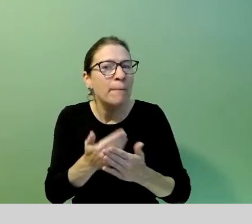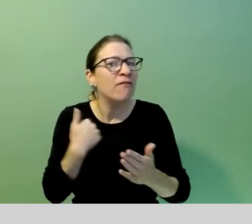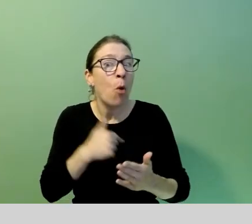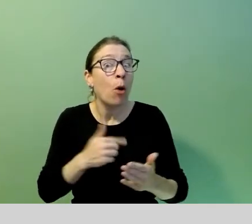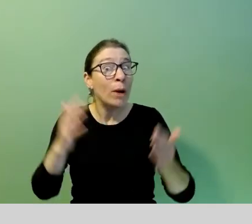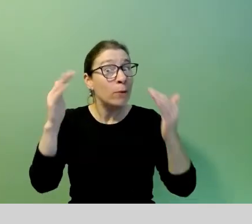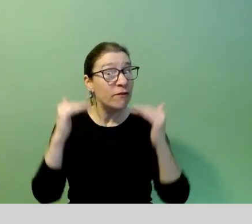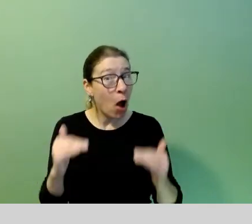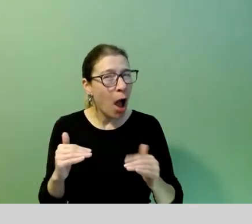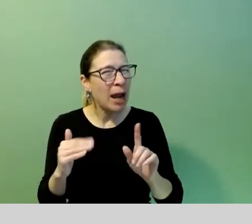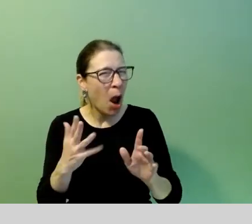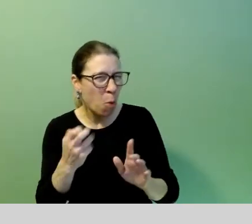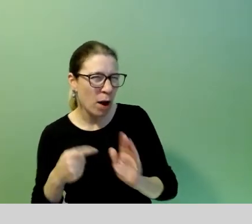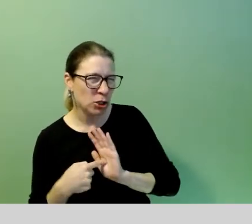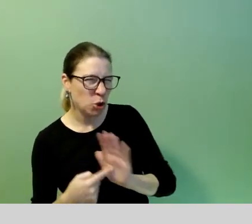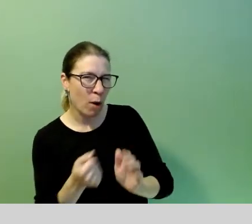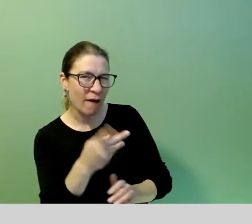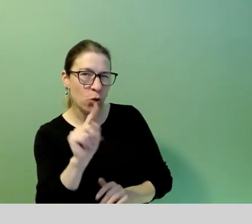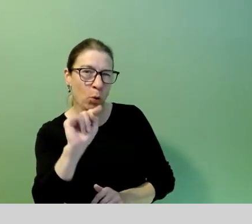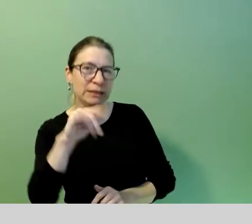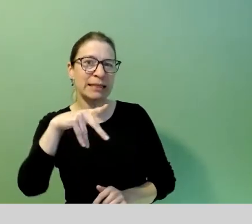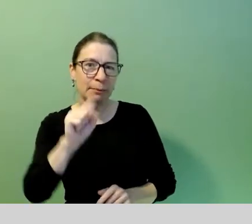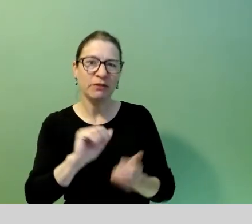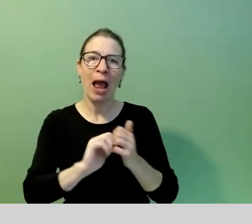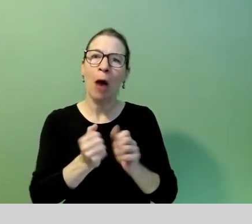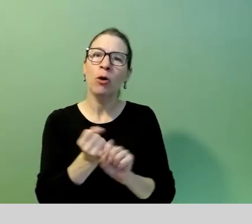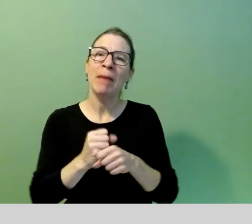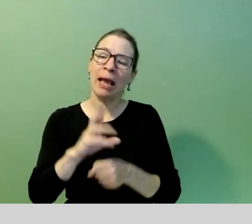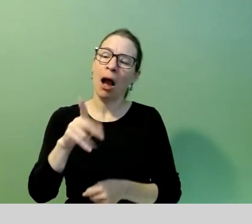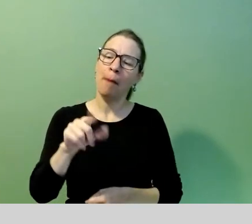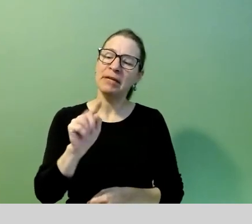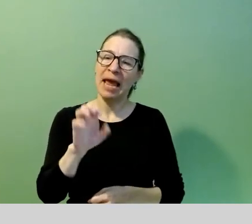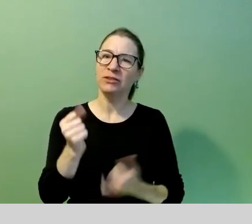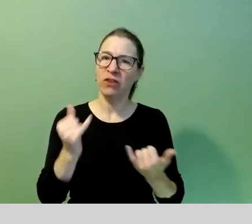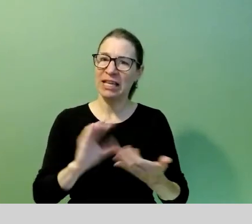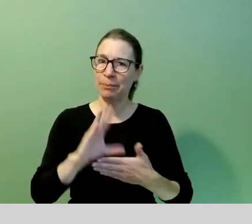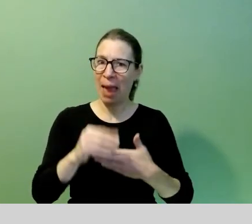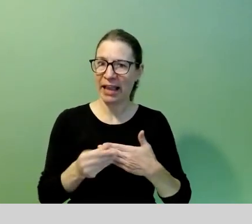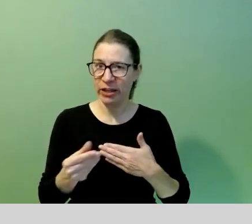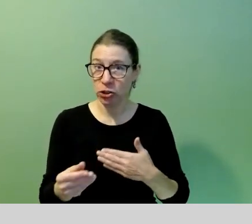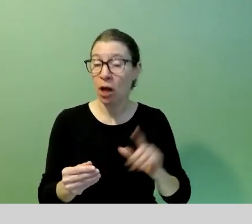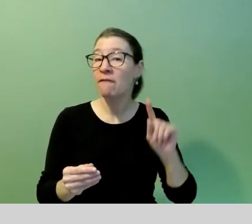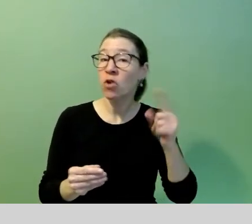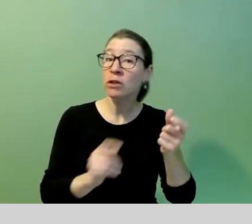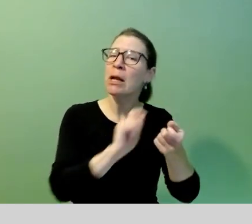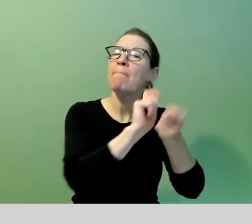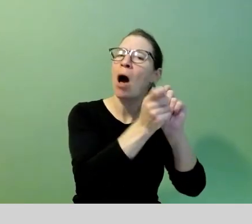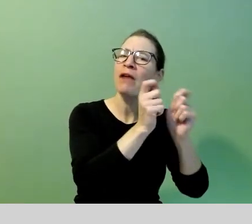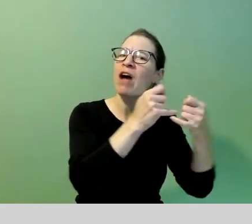I wanna point out a few tips for making updates to this package. First, modify the code you'd like to change.